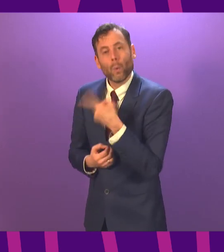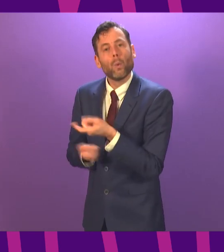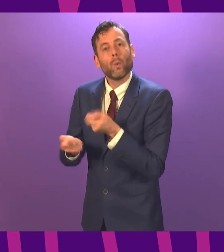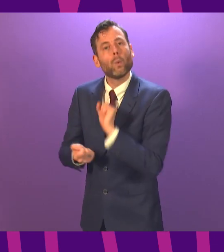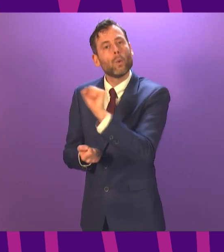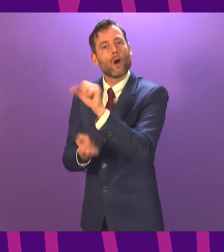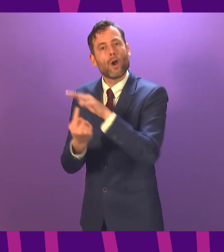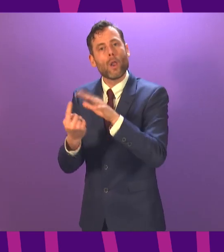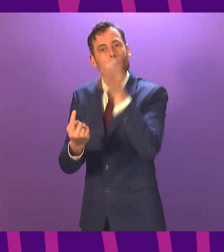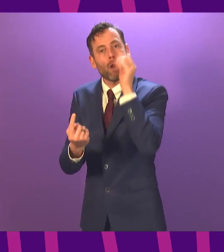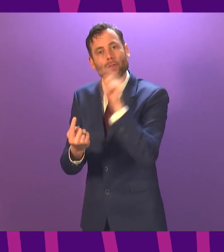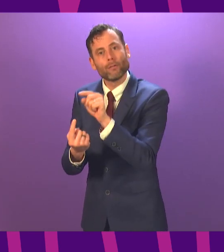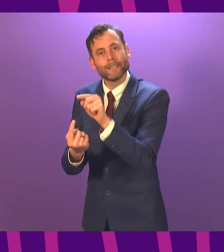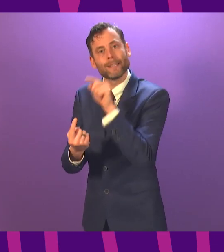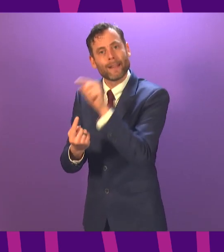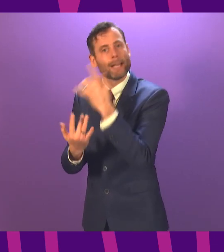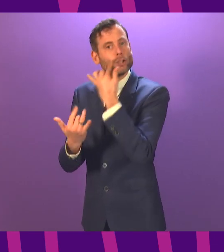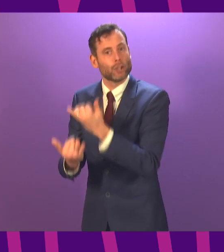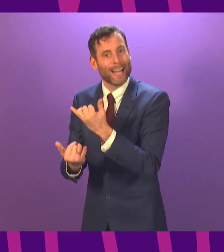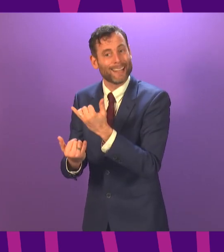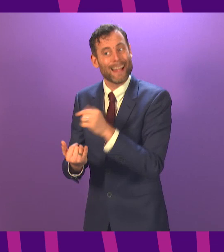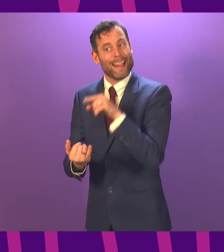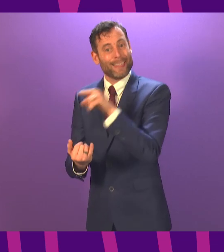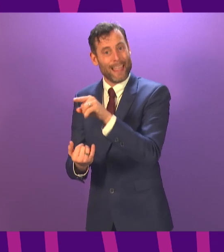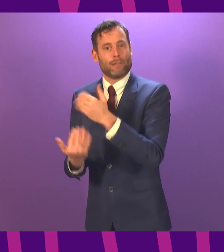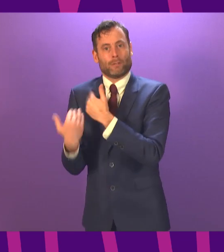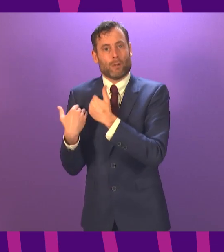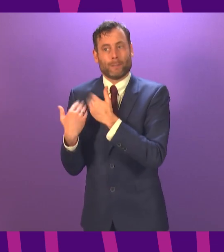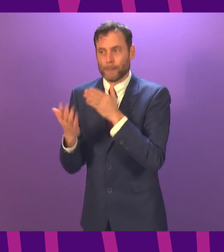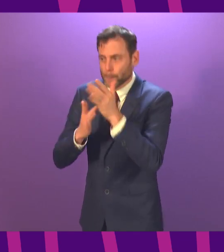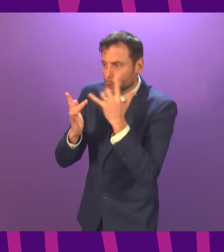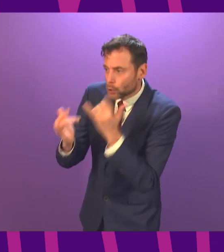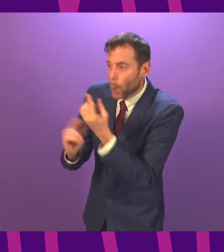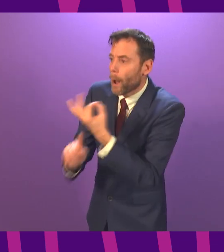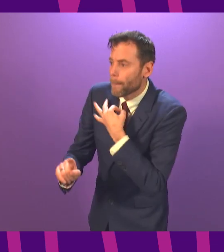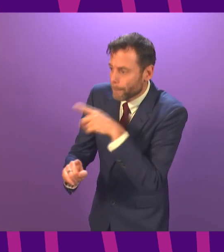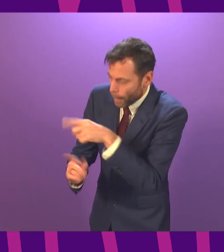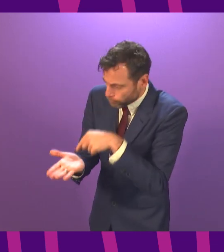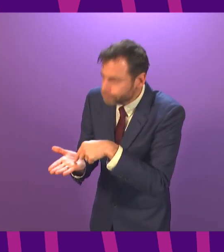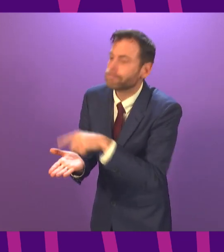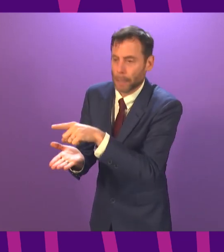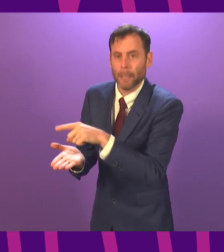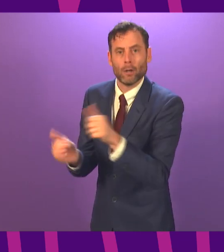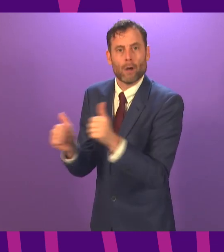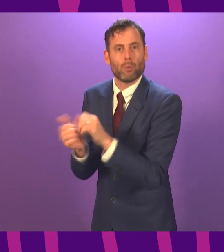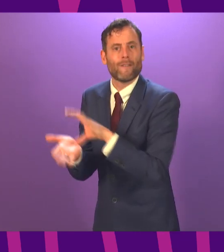that. It is an enormous burden on local authorities, and we recognise the hard work that the people who work in those authorities are doing.